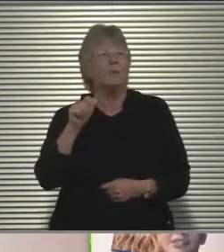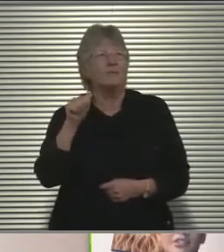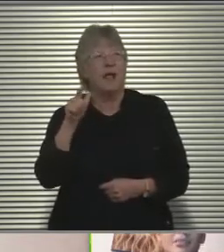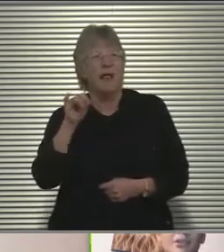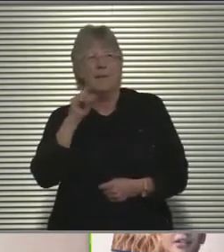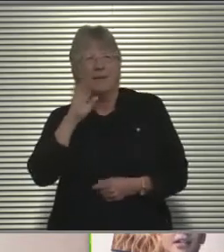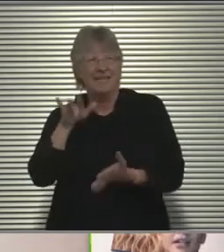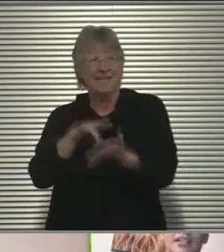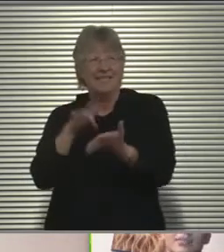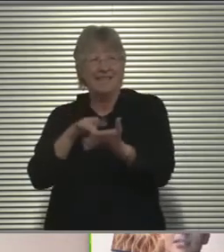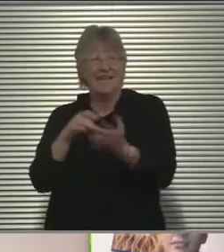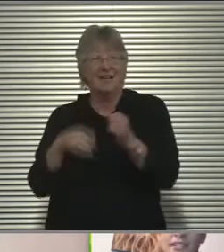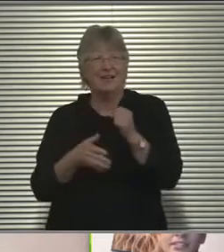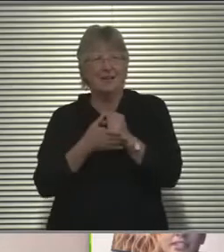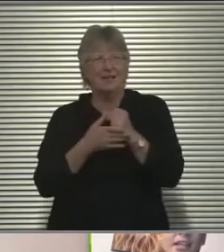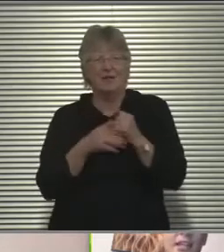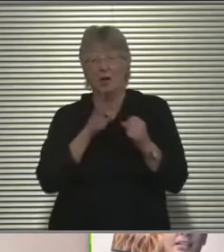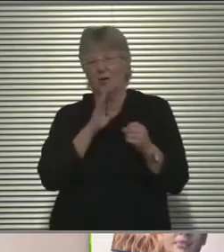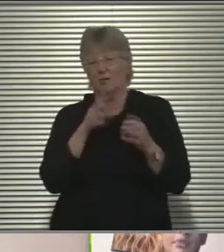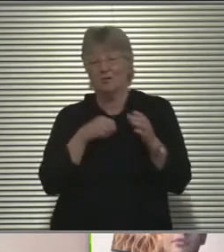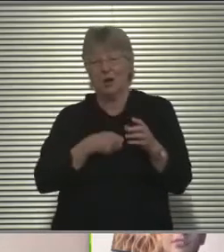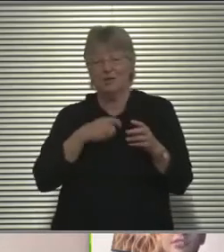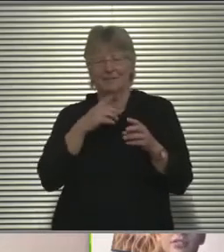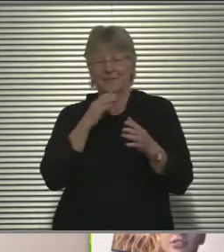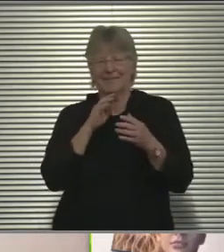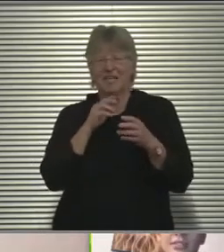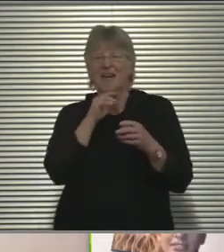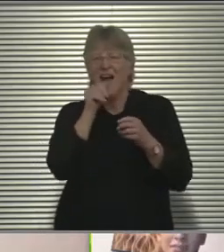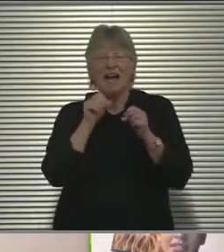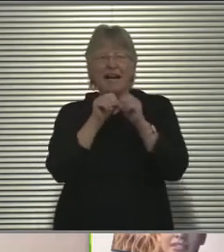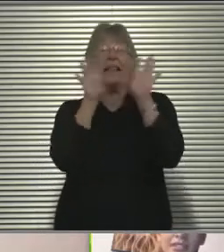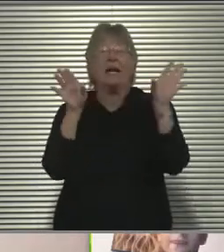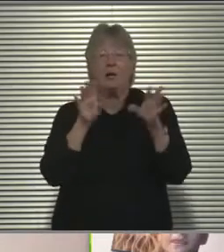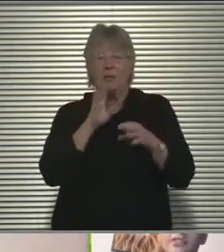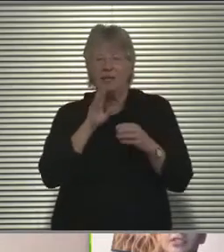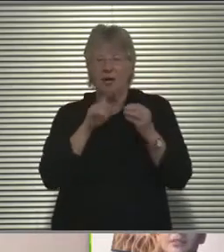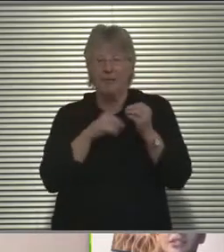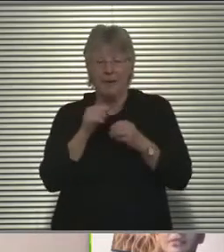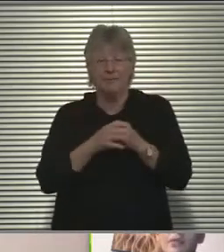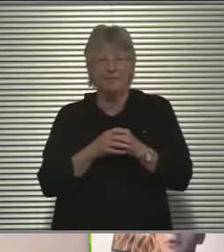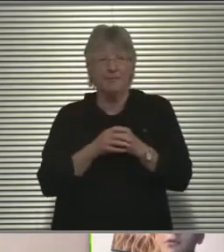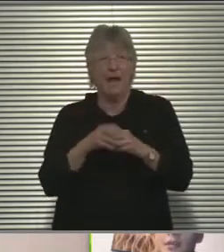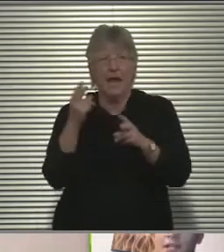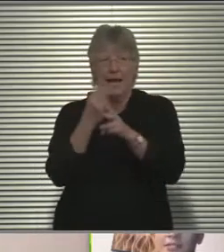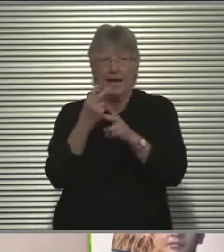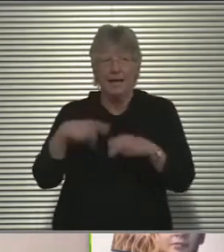and 3D print customized devices that people with physical disabilities need to keep them mobile and etc.